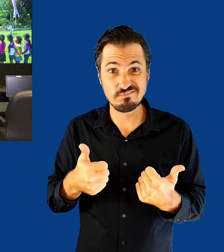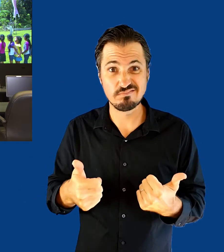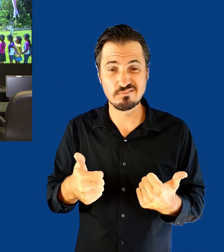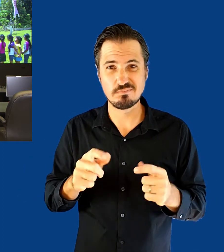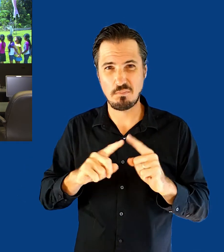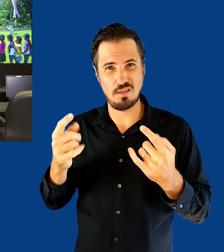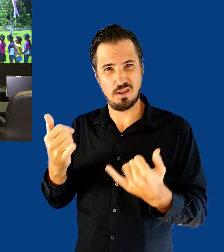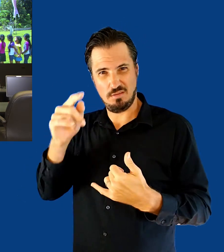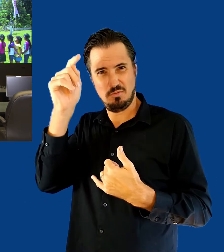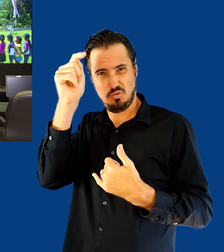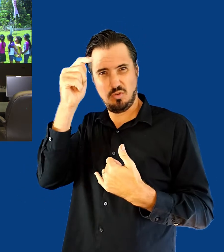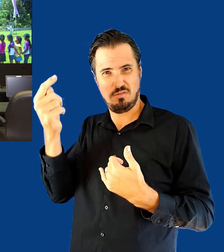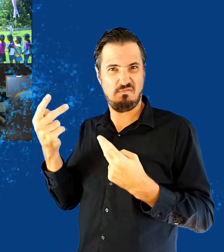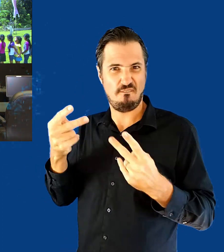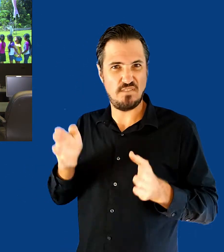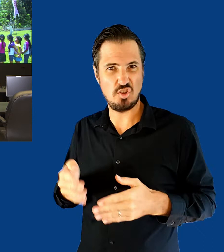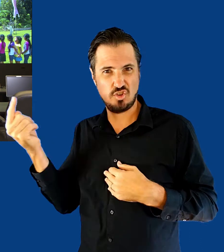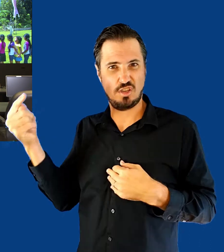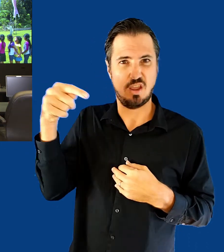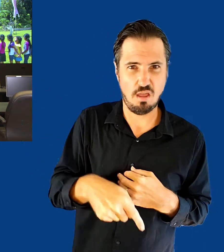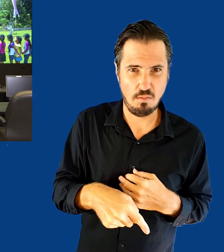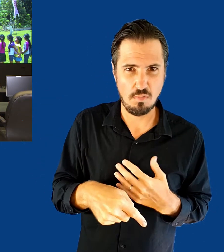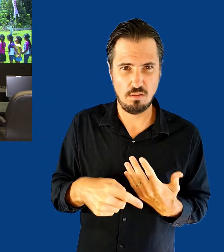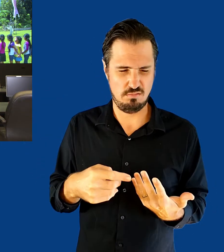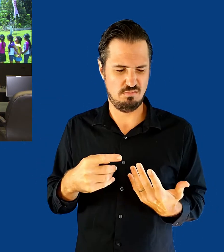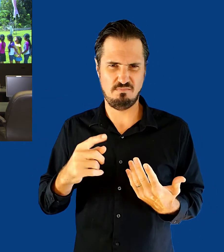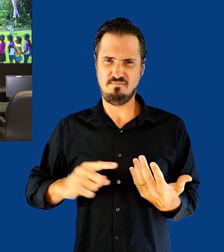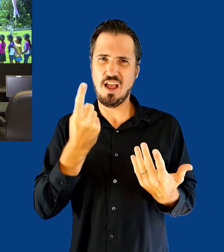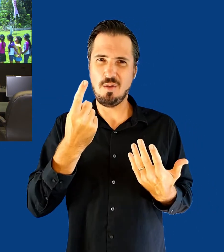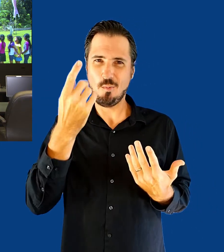just like someone who doesn’t take off their slippers or shoes when they come into your house.